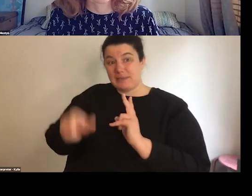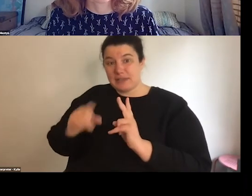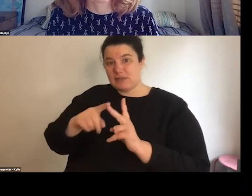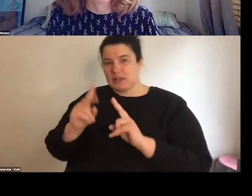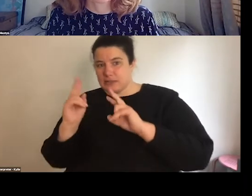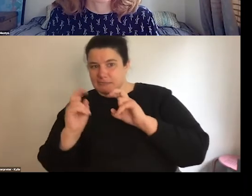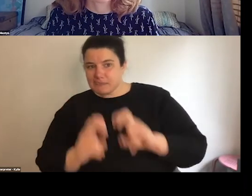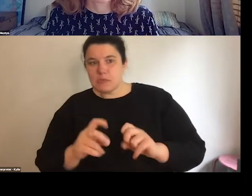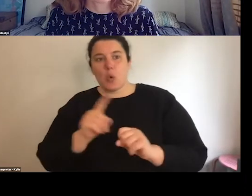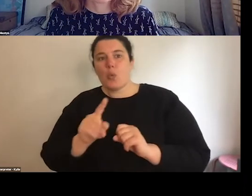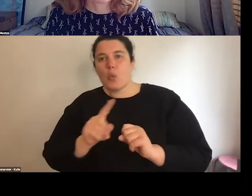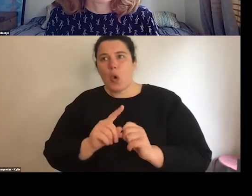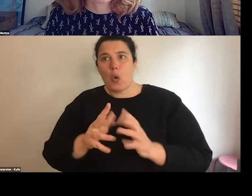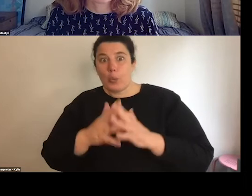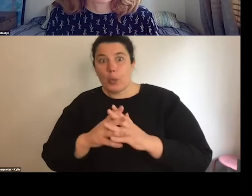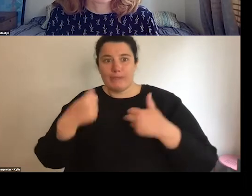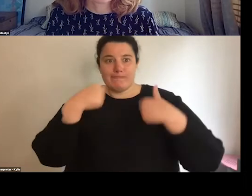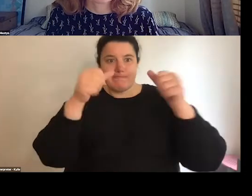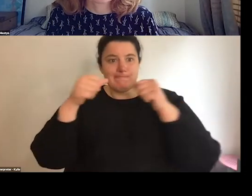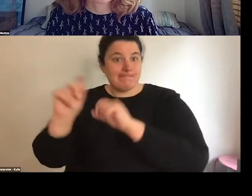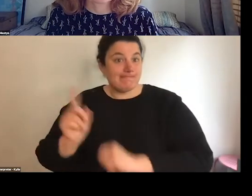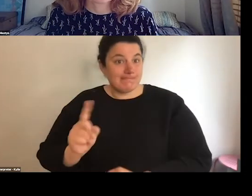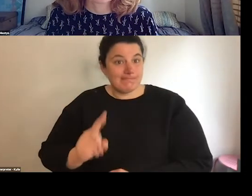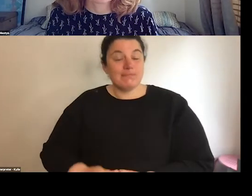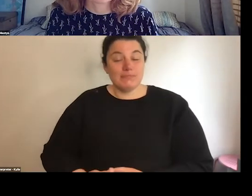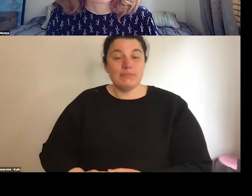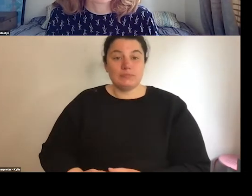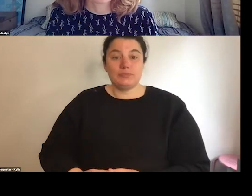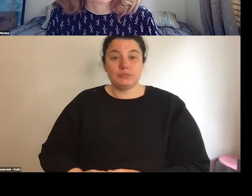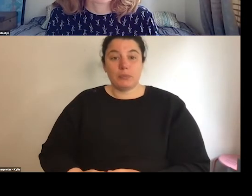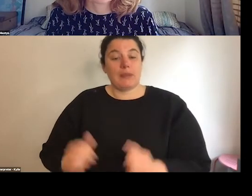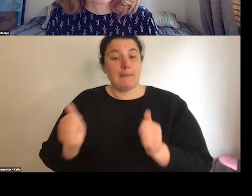So there's been, just recently, a paper published in the journal